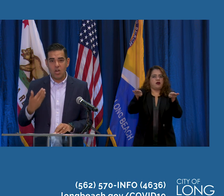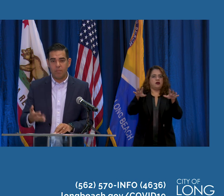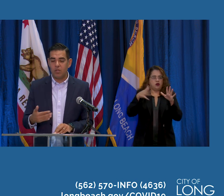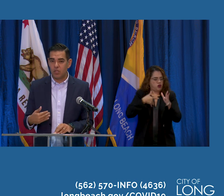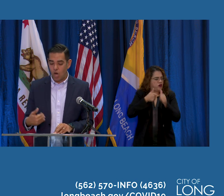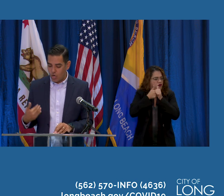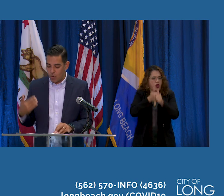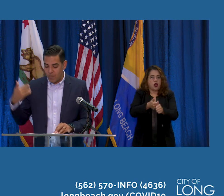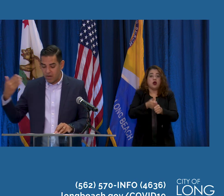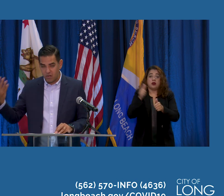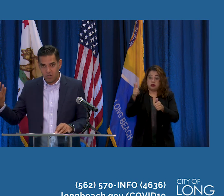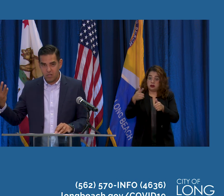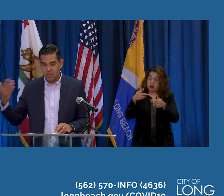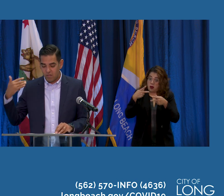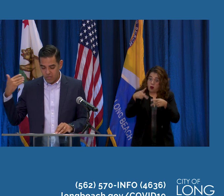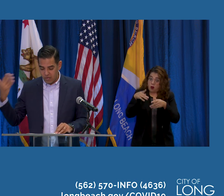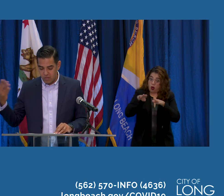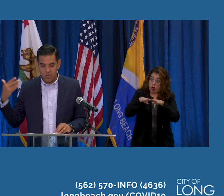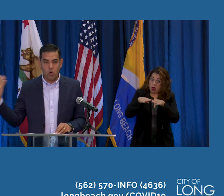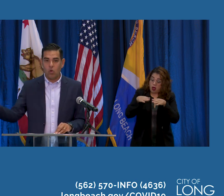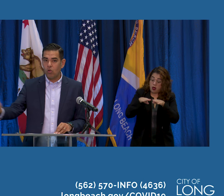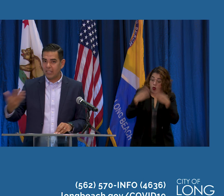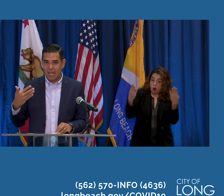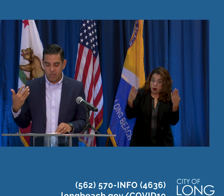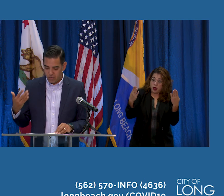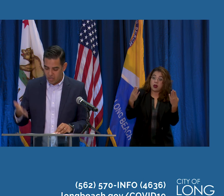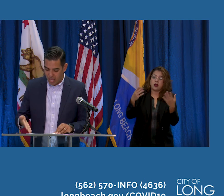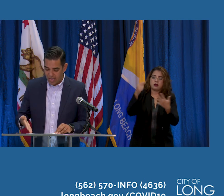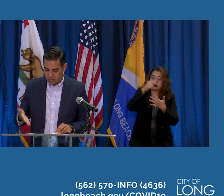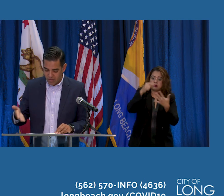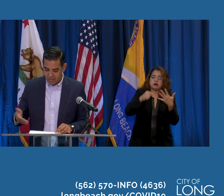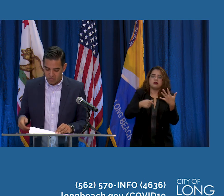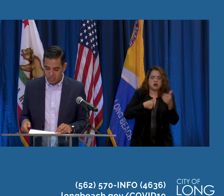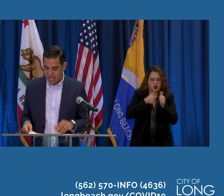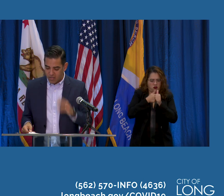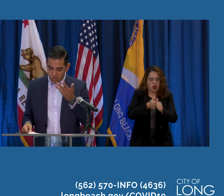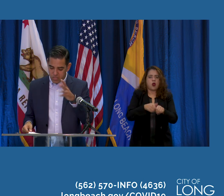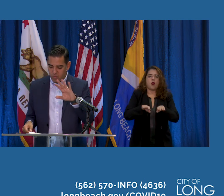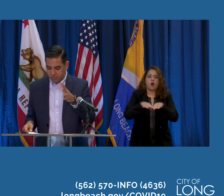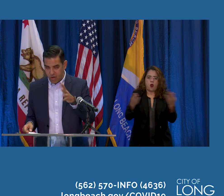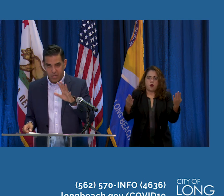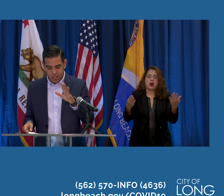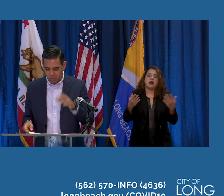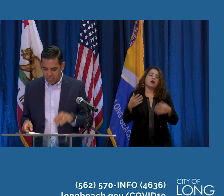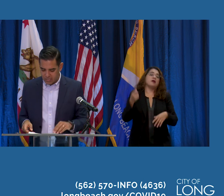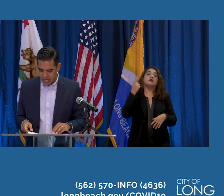Our numbers are no better than the whole county as of today and those numbers vary day to